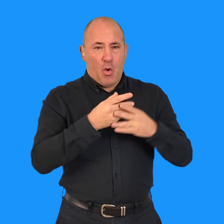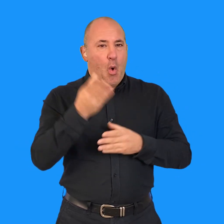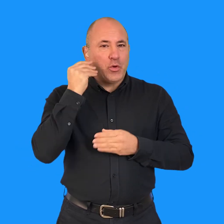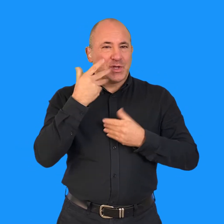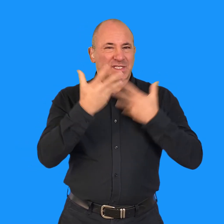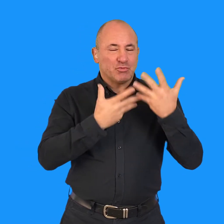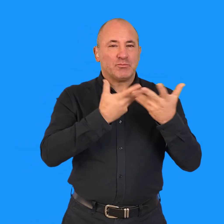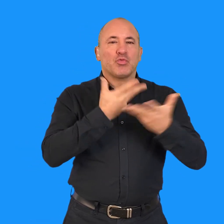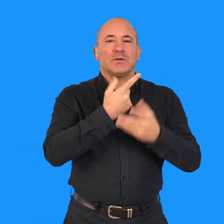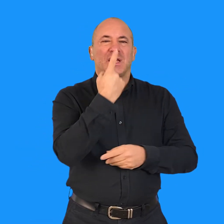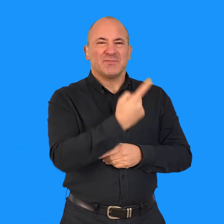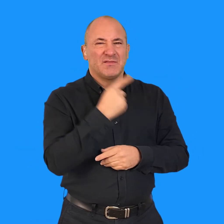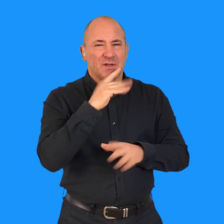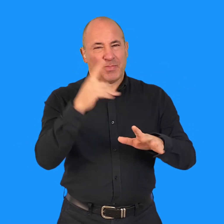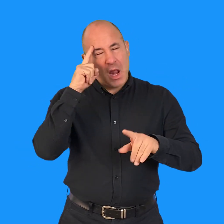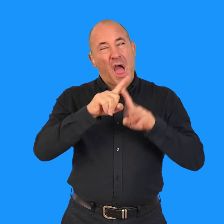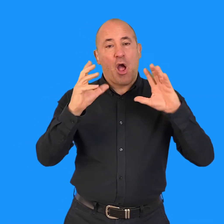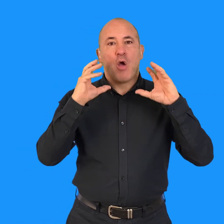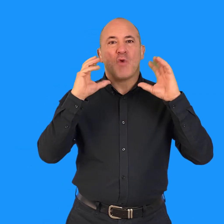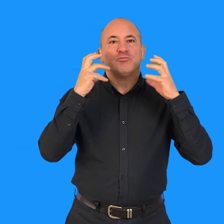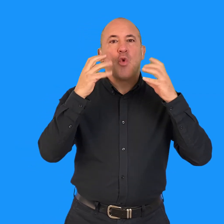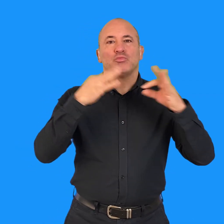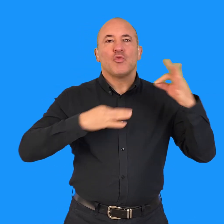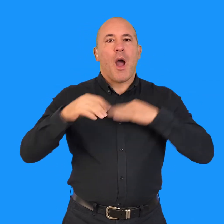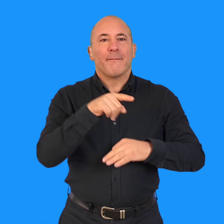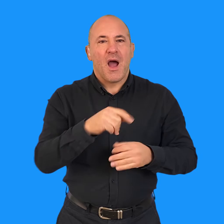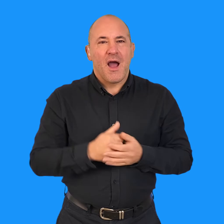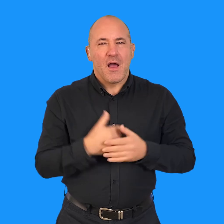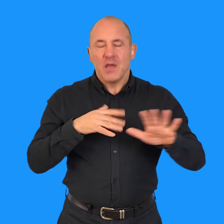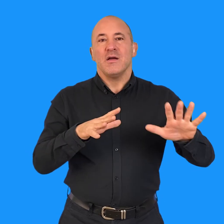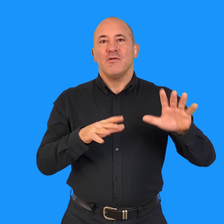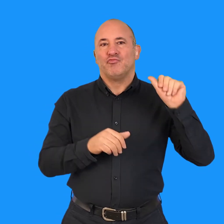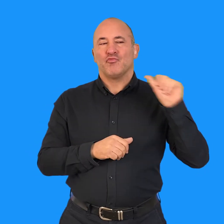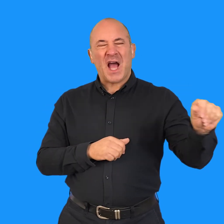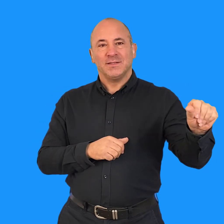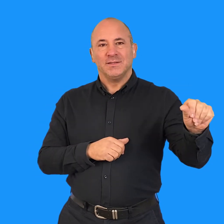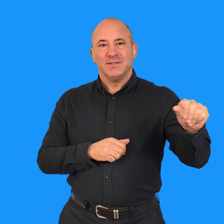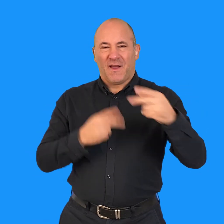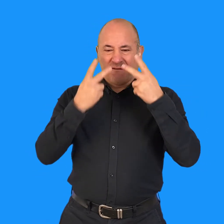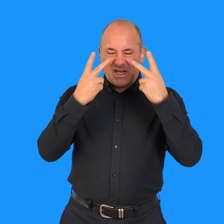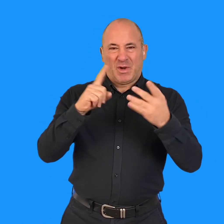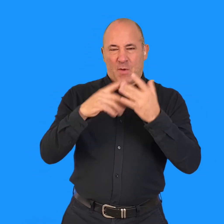it's that thing of thinking of it like a radio drama. So straight away I'm like, yes, this is what a visually impaired audience needs.